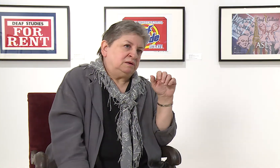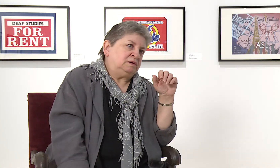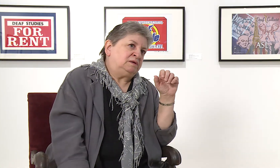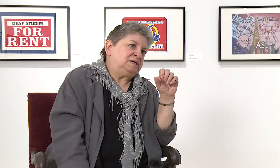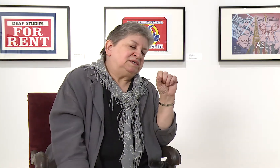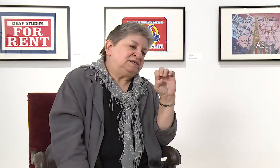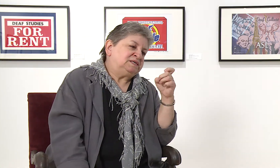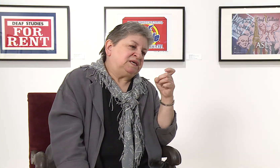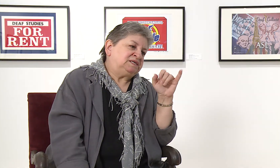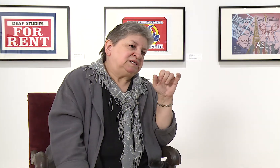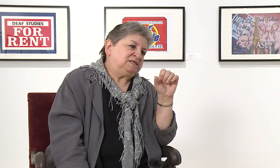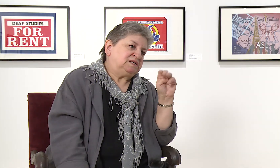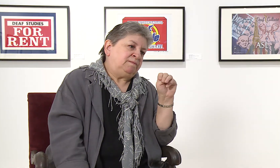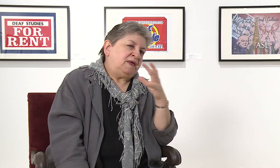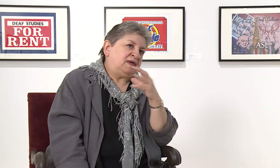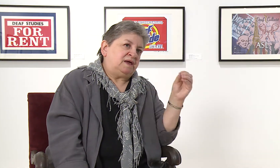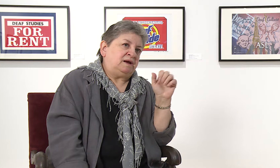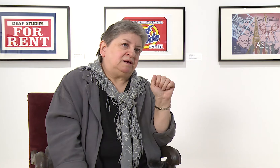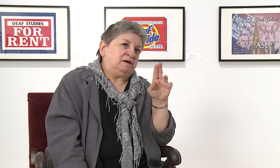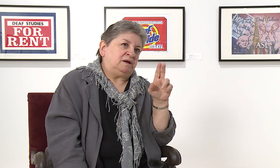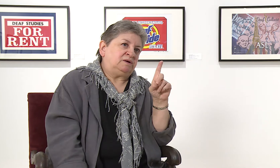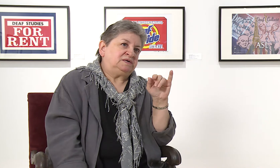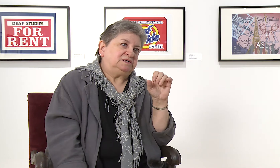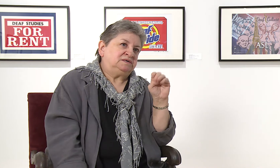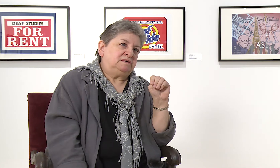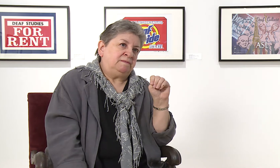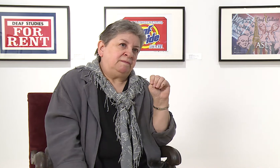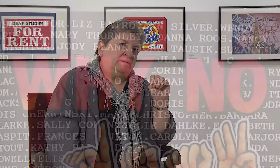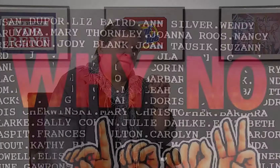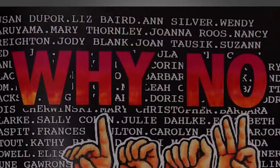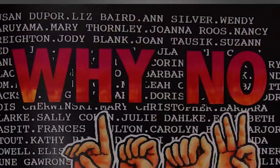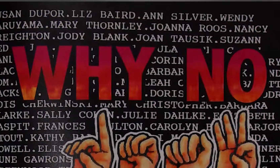They suffer the experience of sexism and audism.